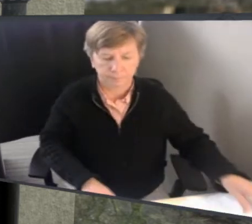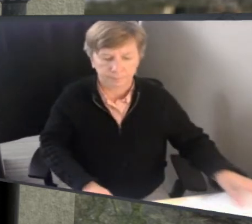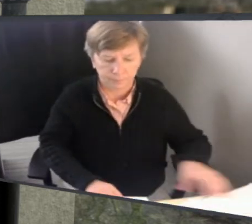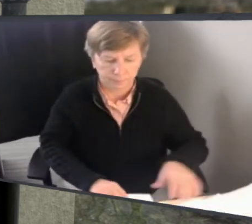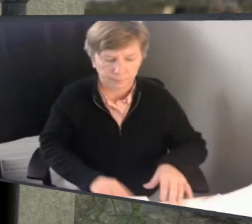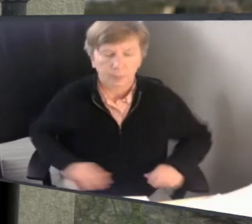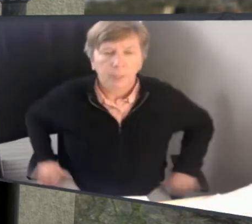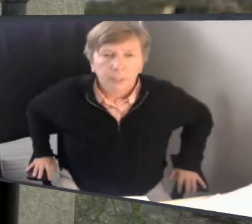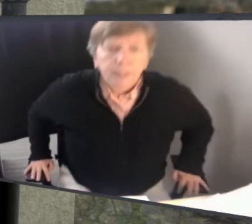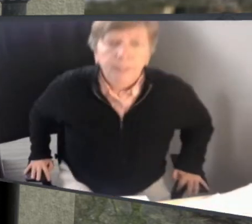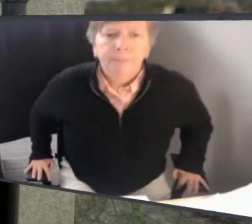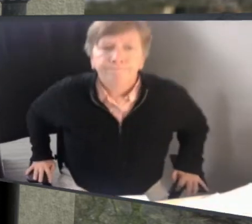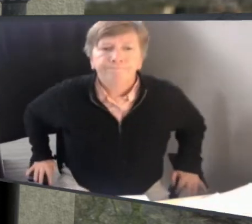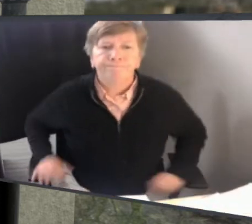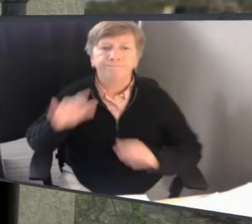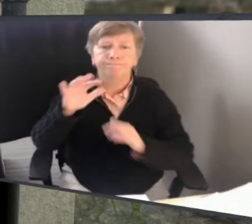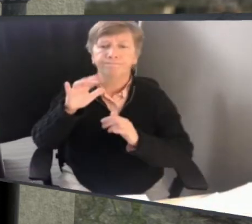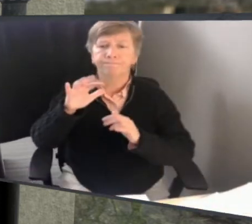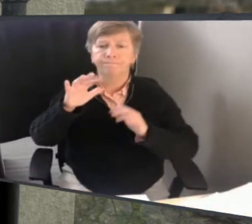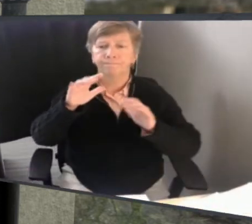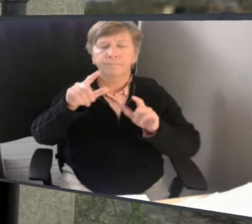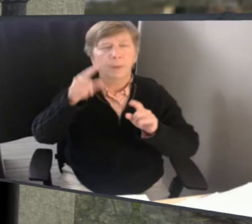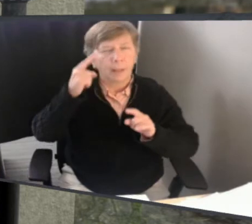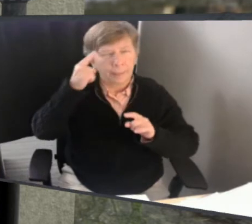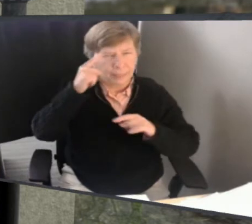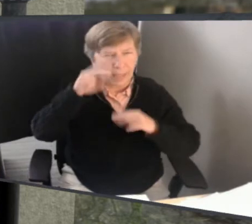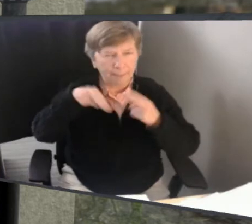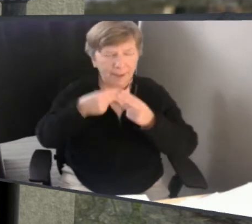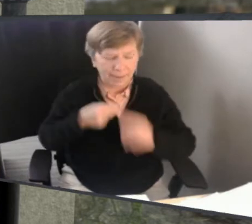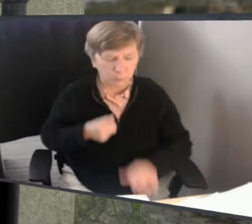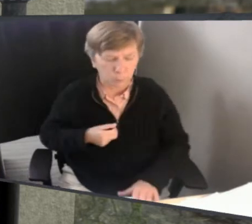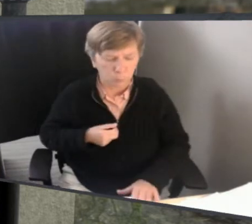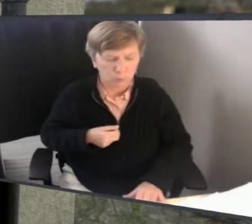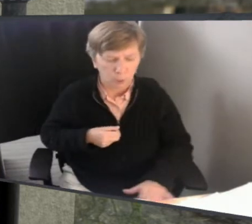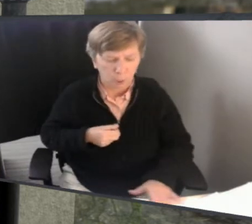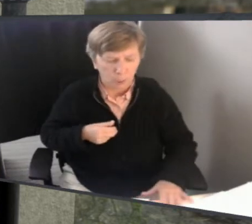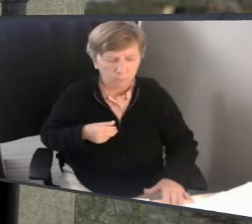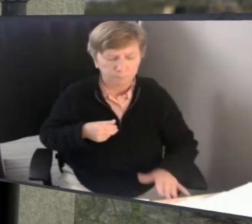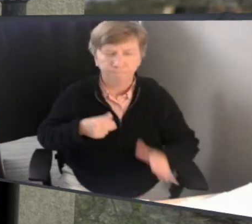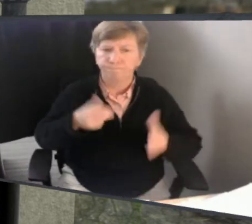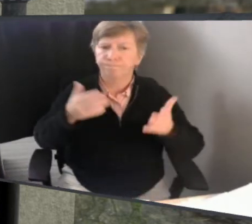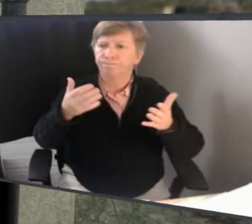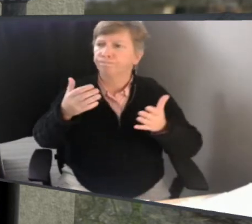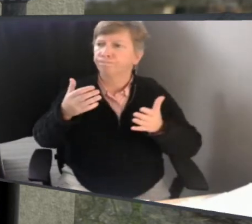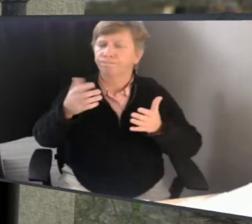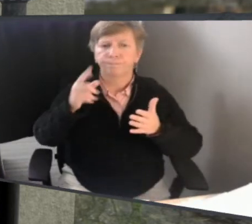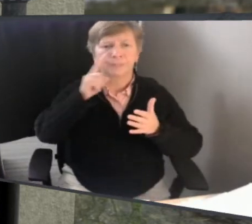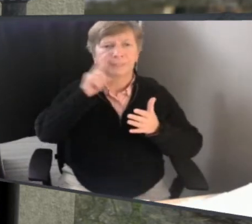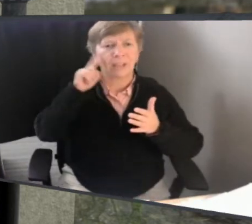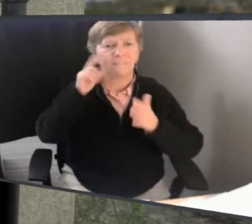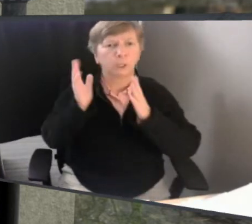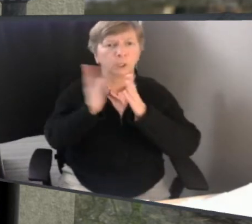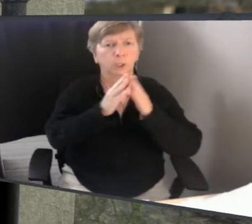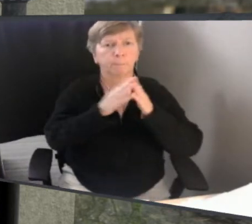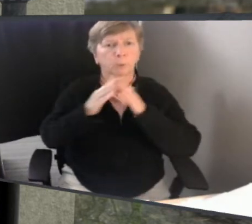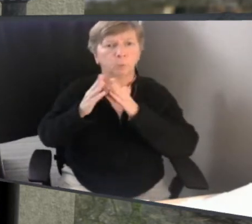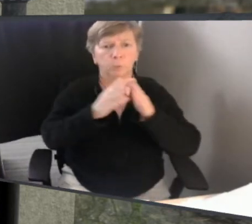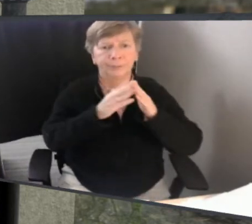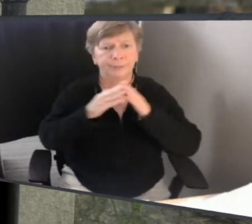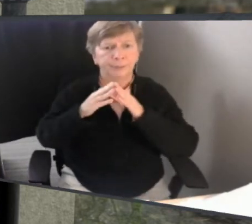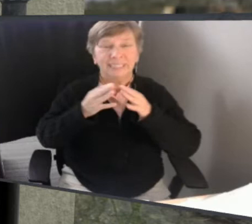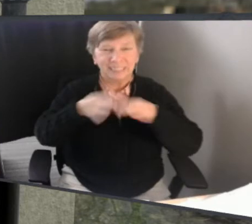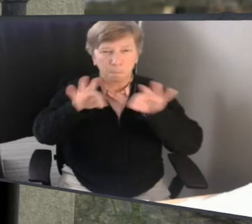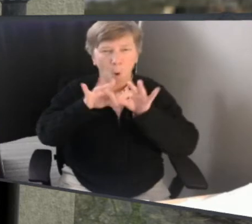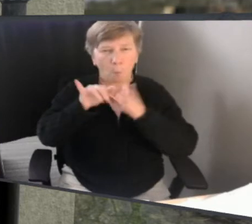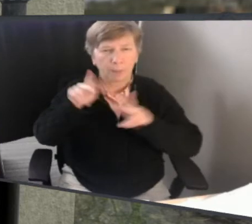now I will shift my focus to talk a bit more about something a bit different now. I'll have you think